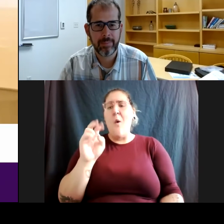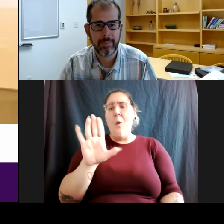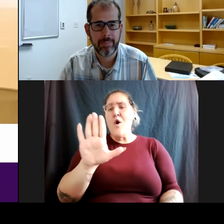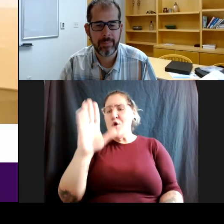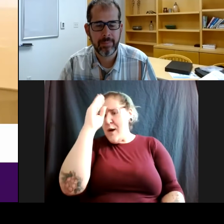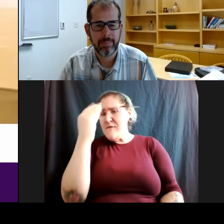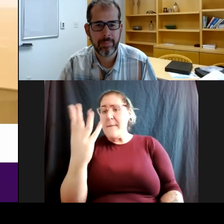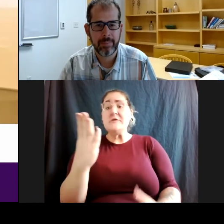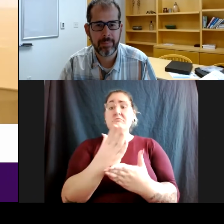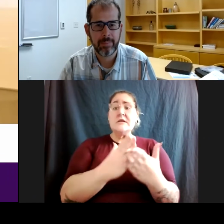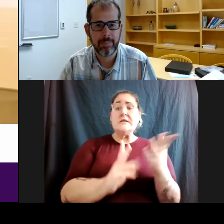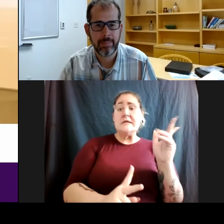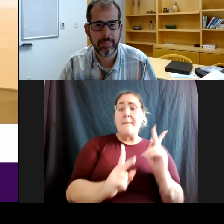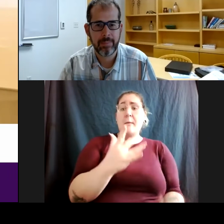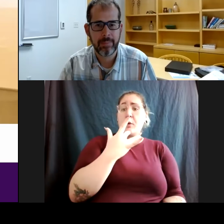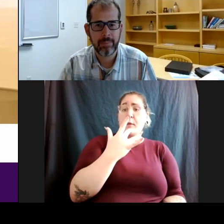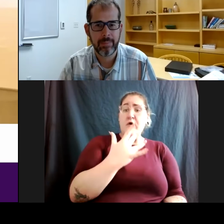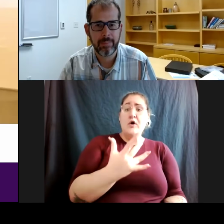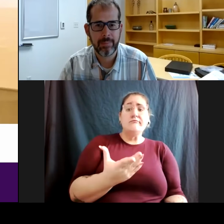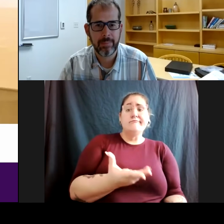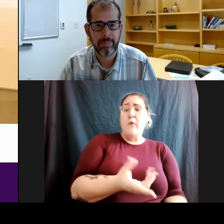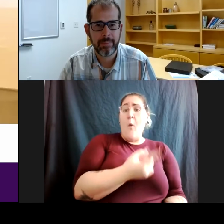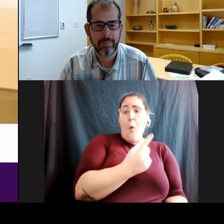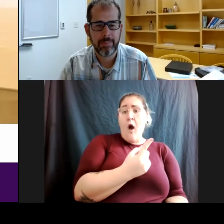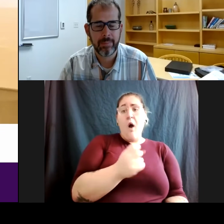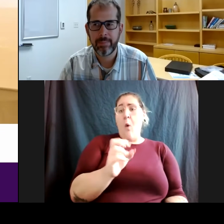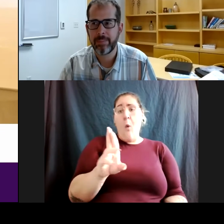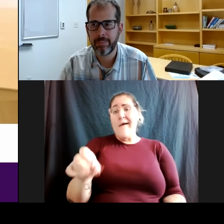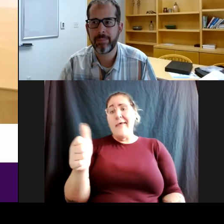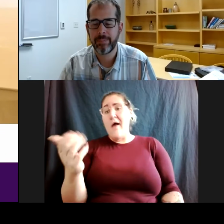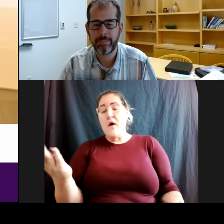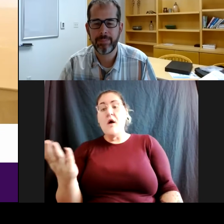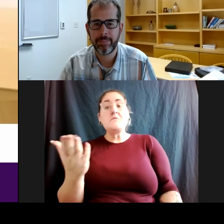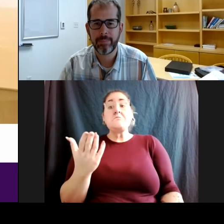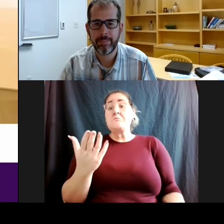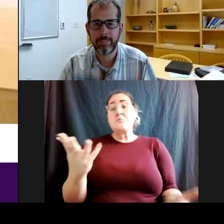because some people, you do not necessarily always want things to appear as your mouse glides